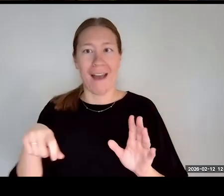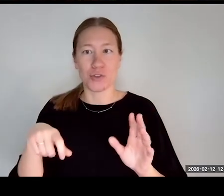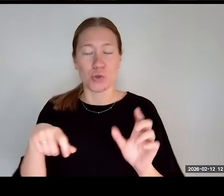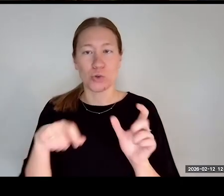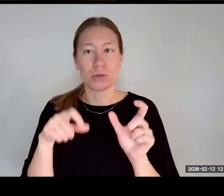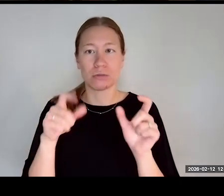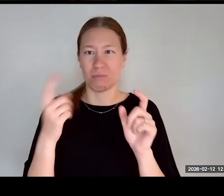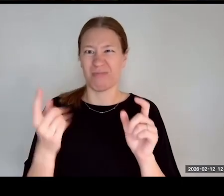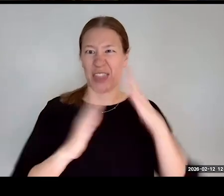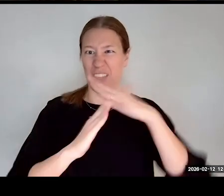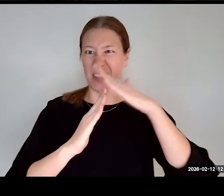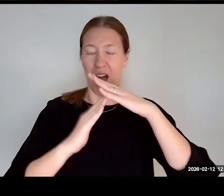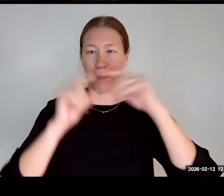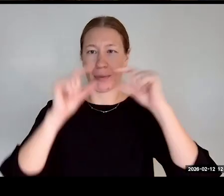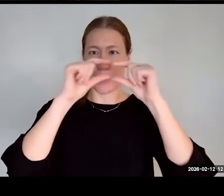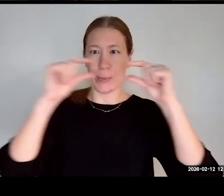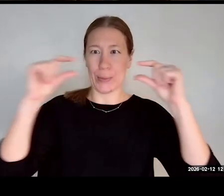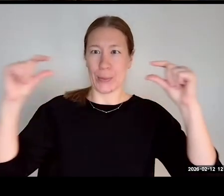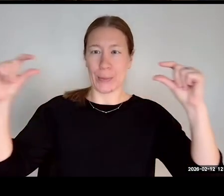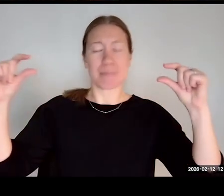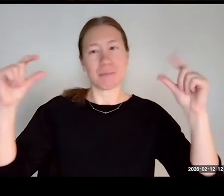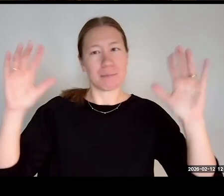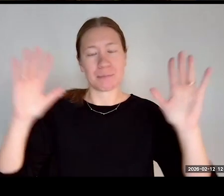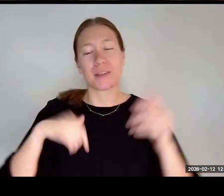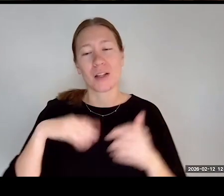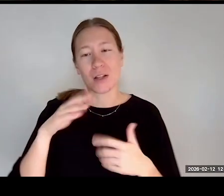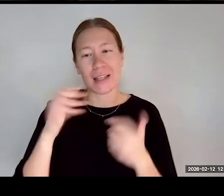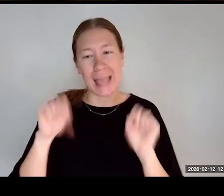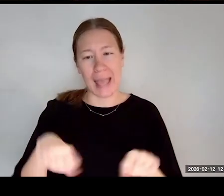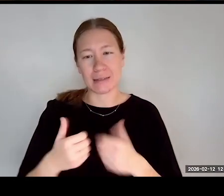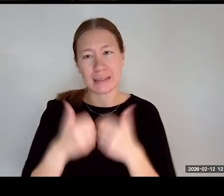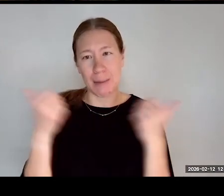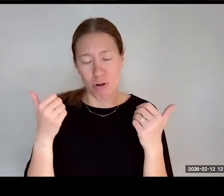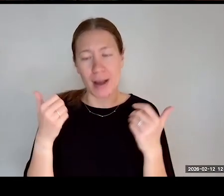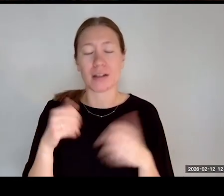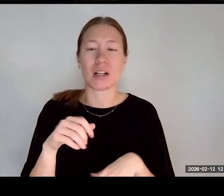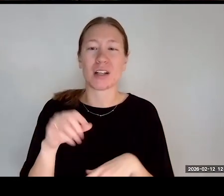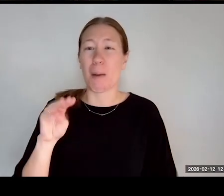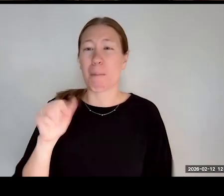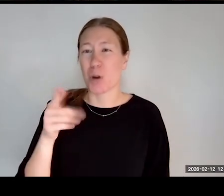So I'm gonna show you how to do that today. Merge cells are confusing because as soon as you group cells together,